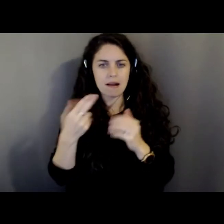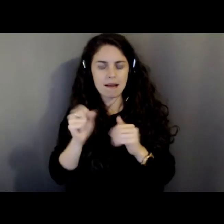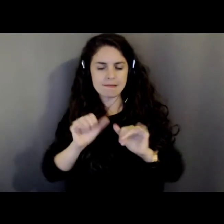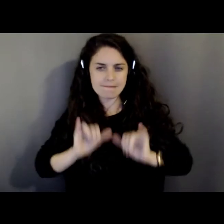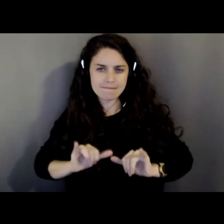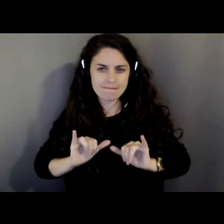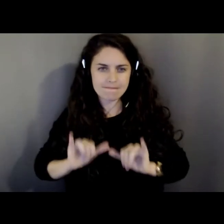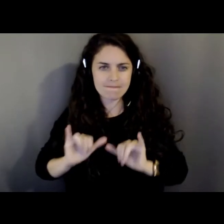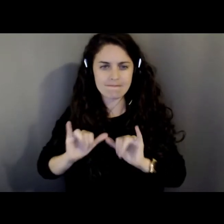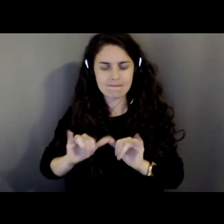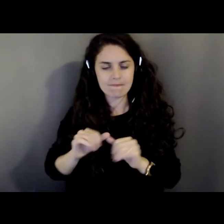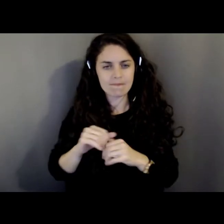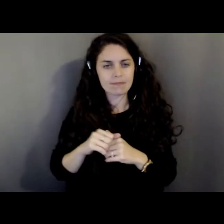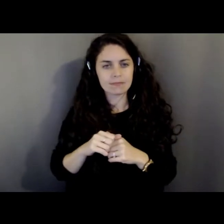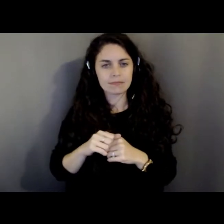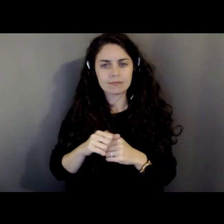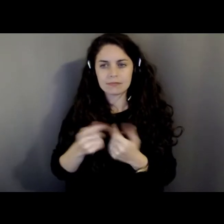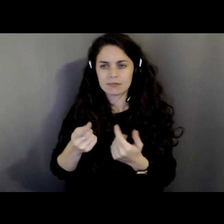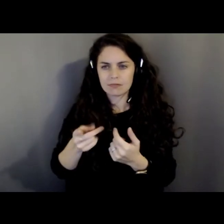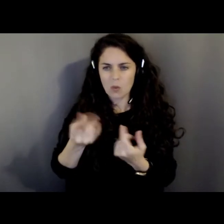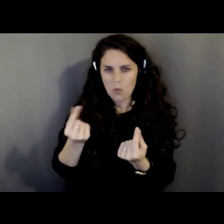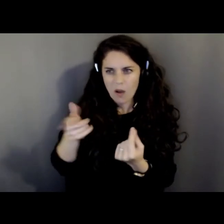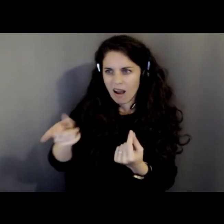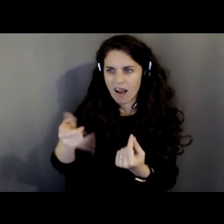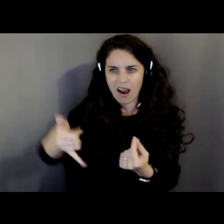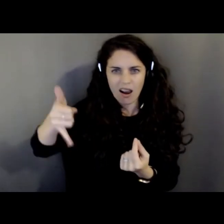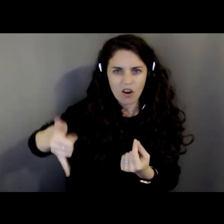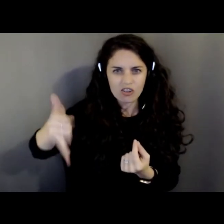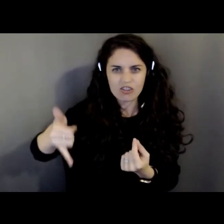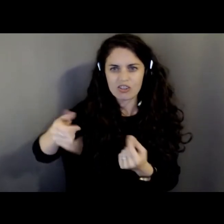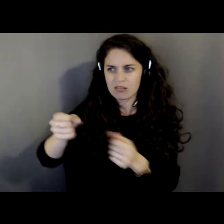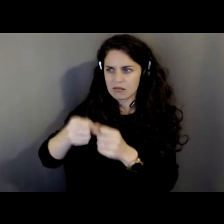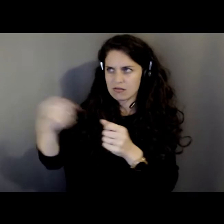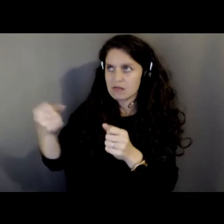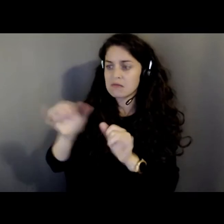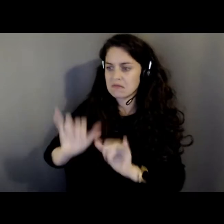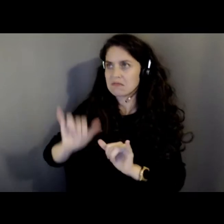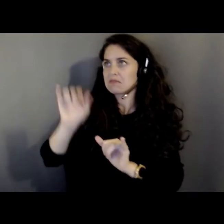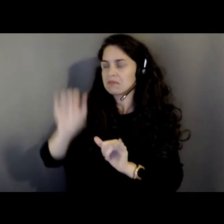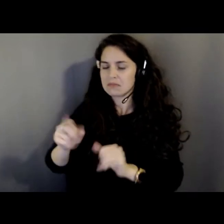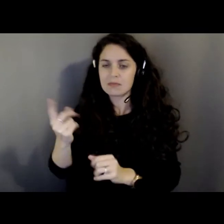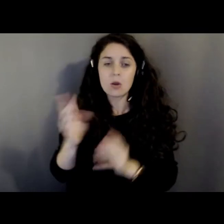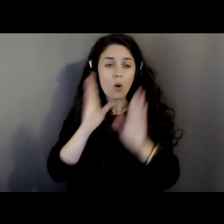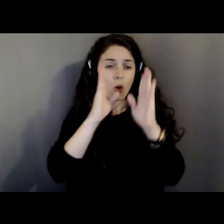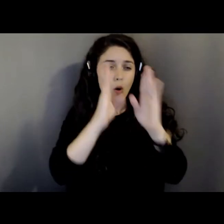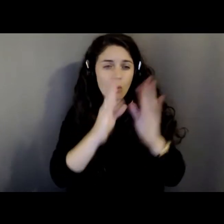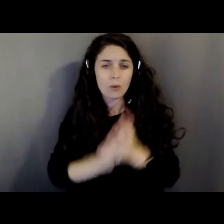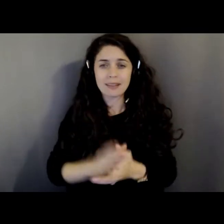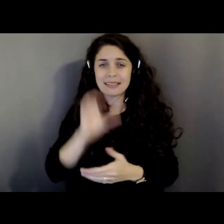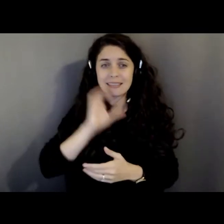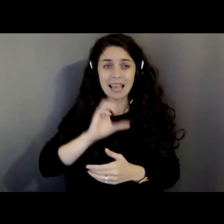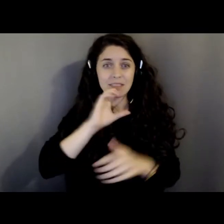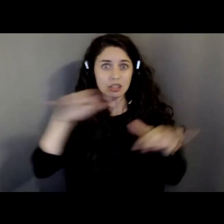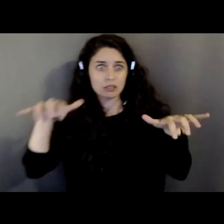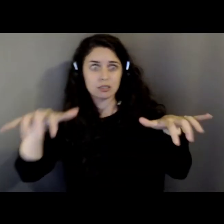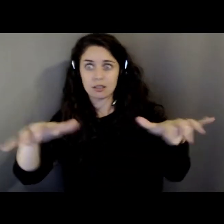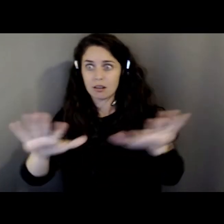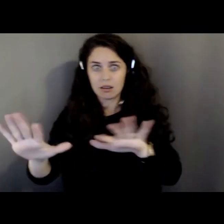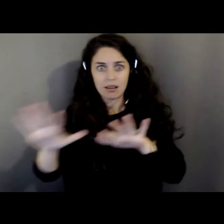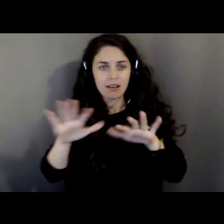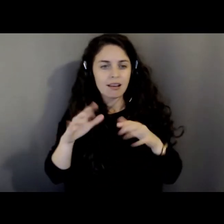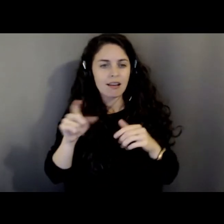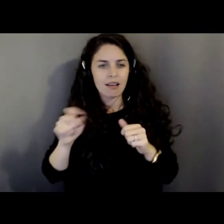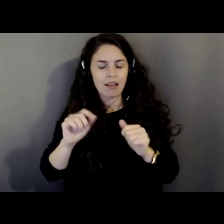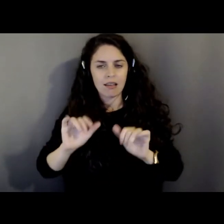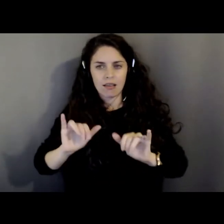looking at lockers and hallways, cafeterias. Just getting a real sense of what a high school in the